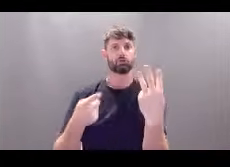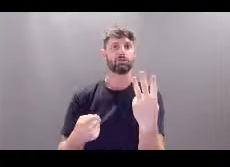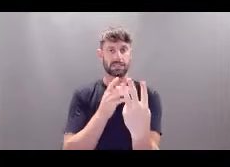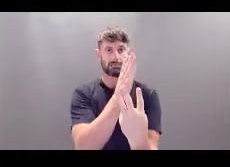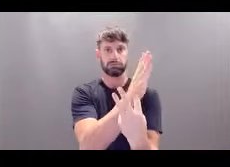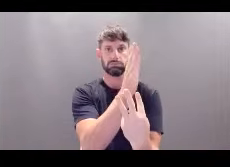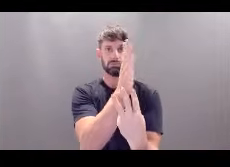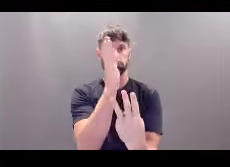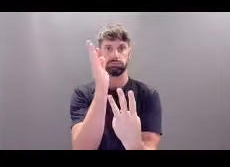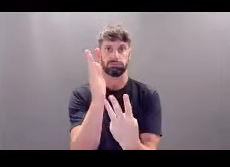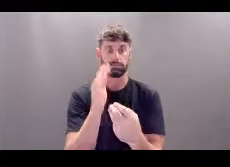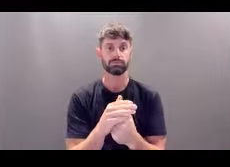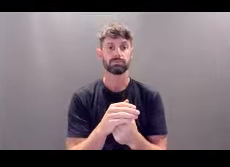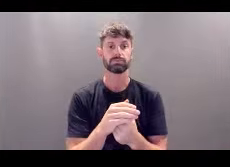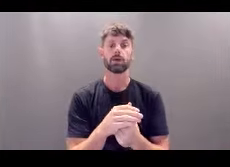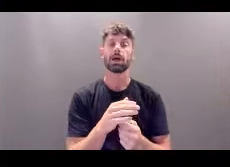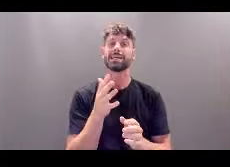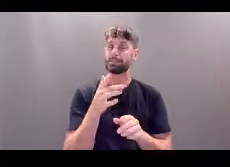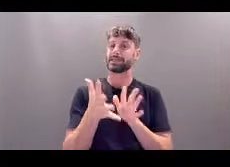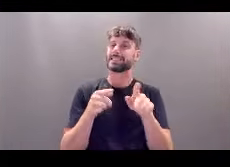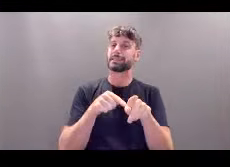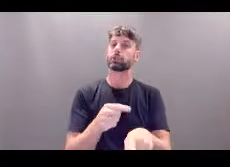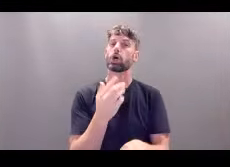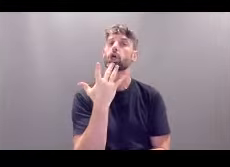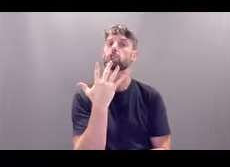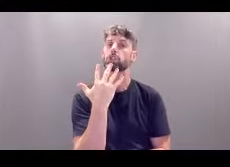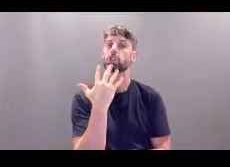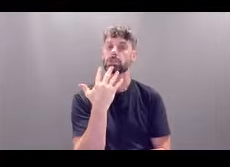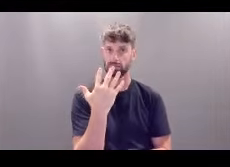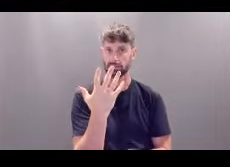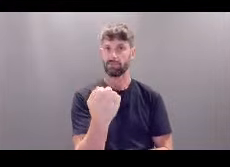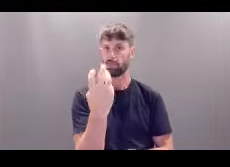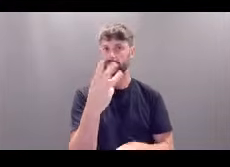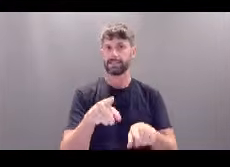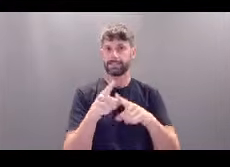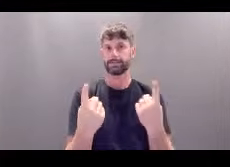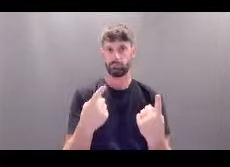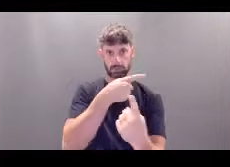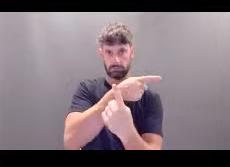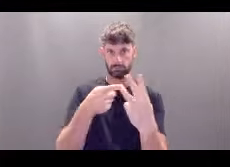We put the cost of assistive technology into three categories.